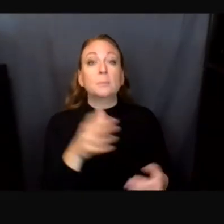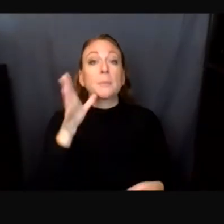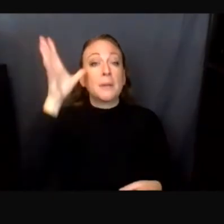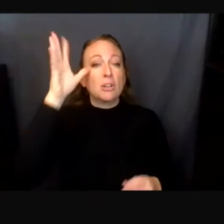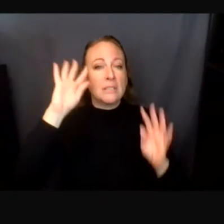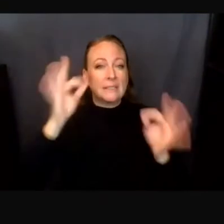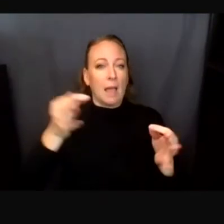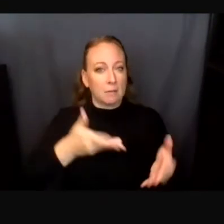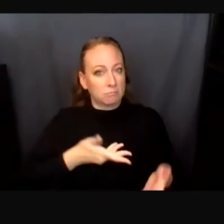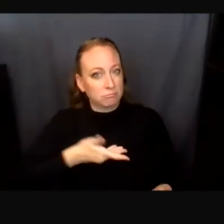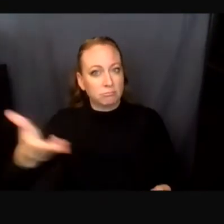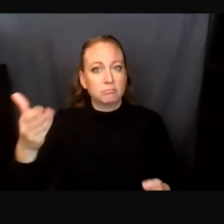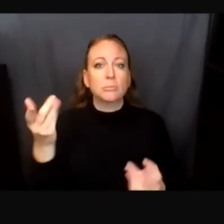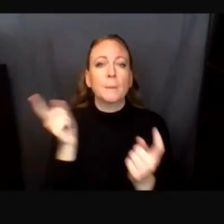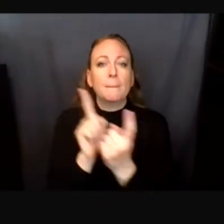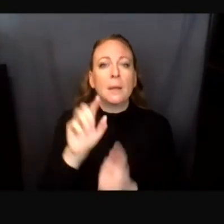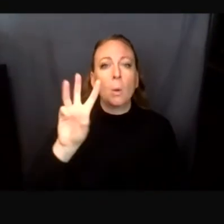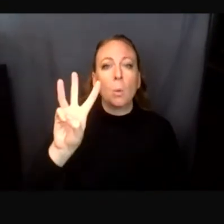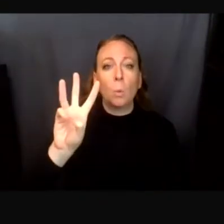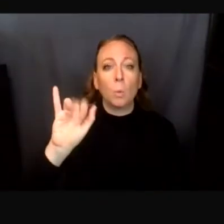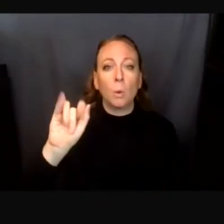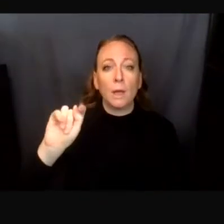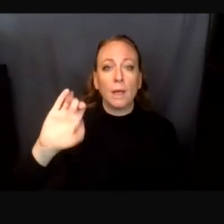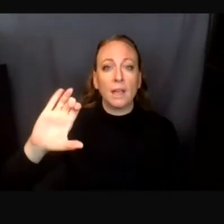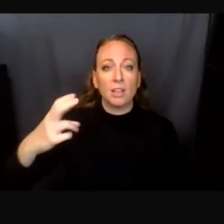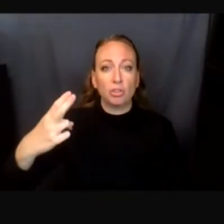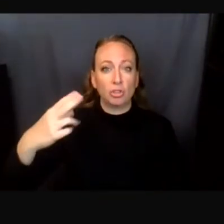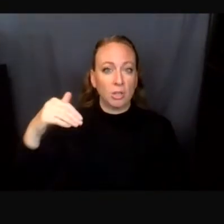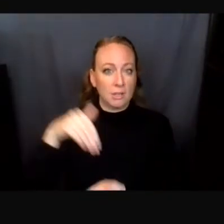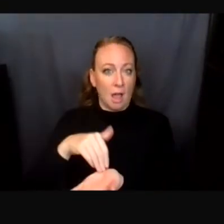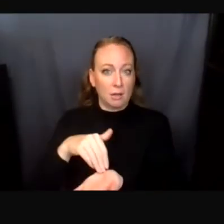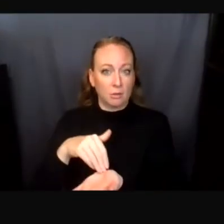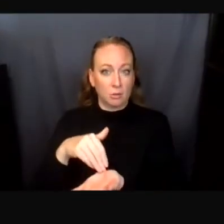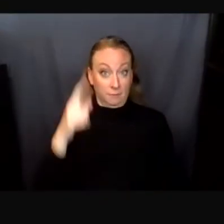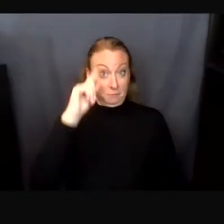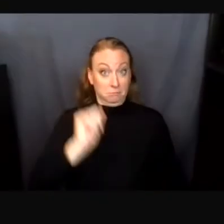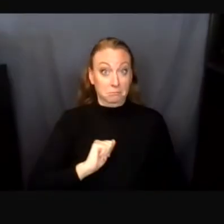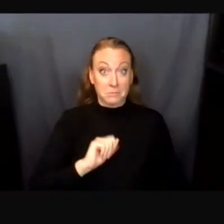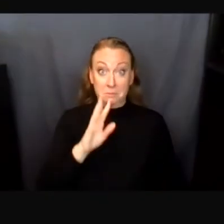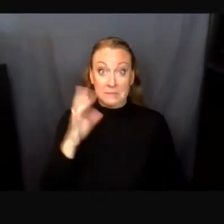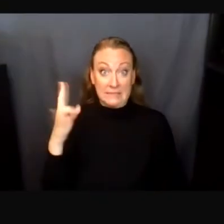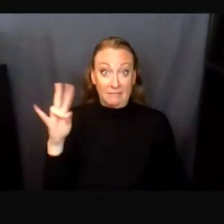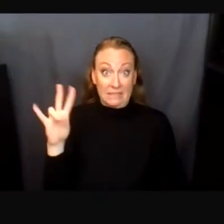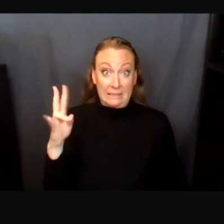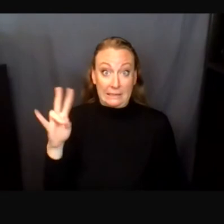And that's, you know, for a 17 year old, that's a little scary.